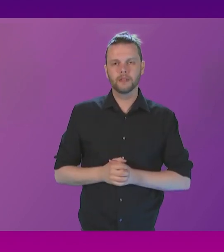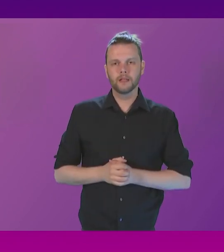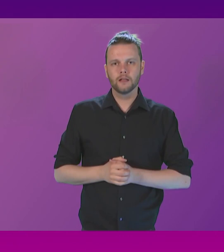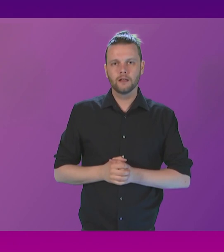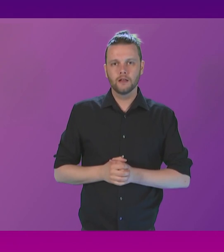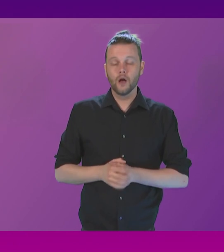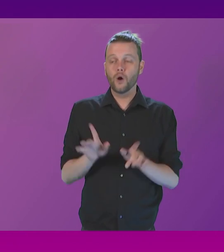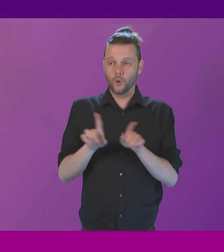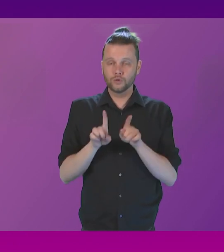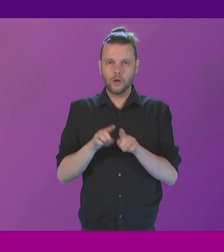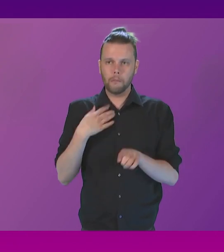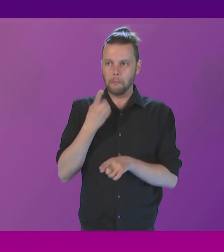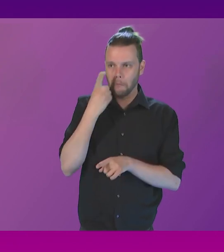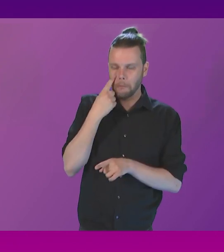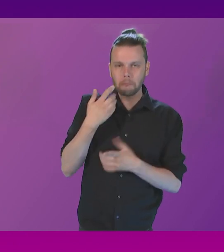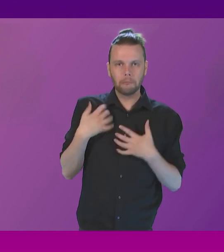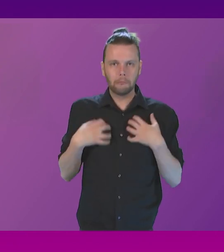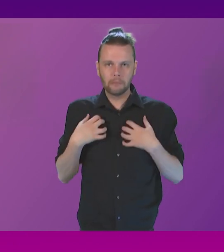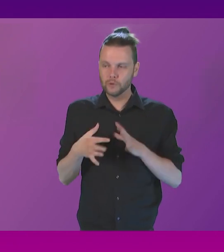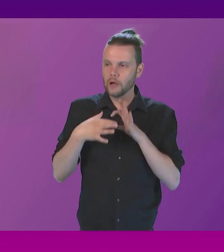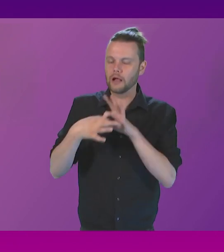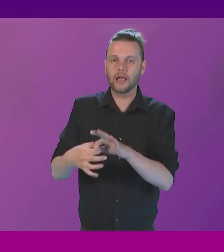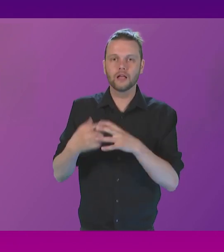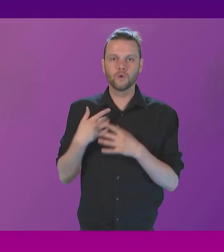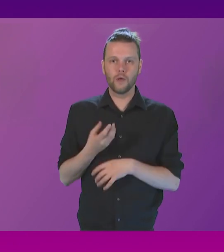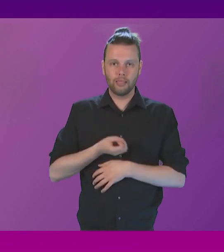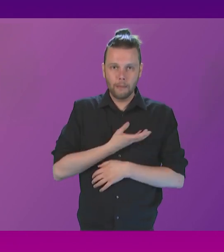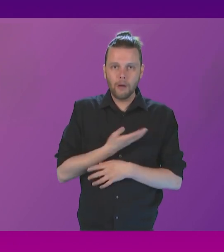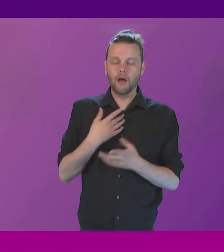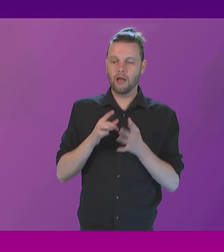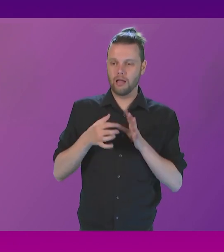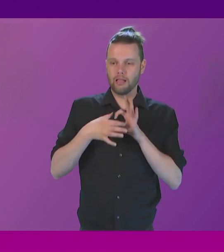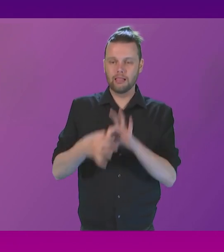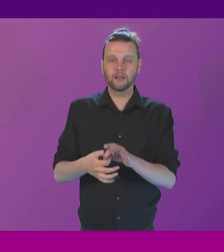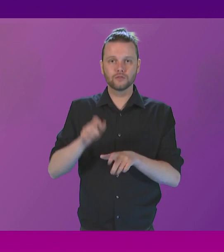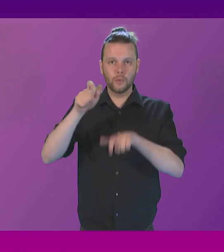I look forward to engaging with the Scottish Labour Party in relation to our Patient Safety Commissioner for Scotland Bill,